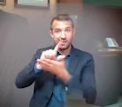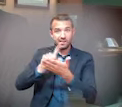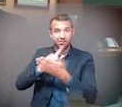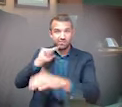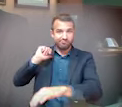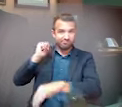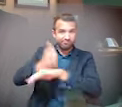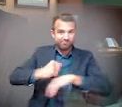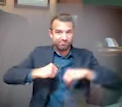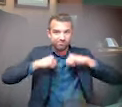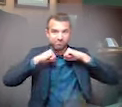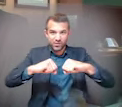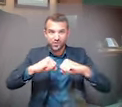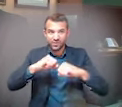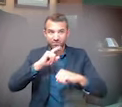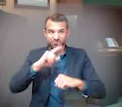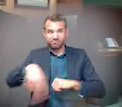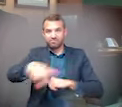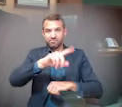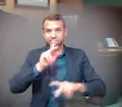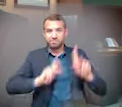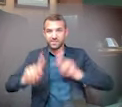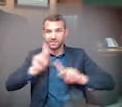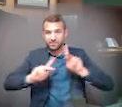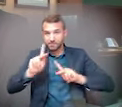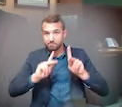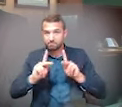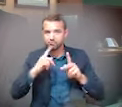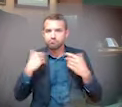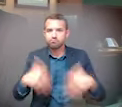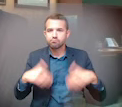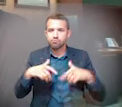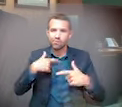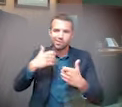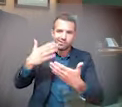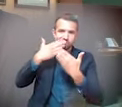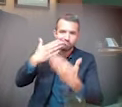and the protections that it provides, I feel tremendously grateful.